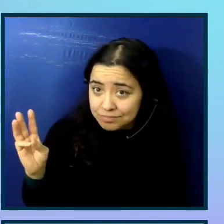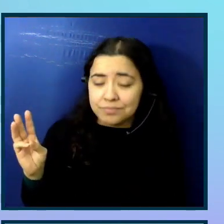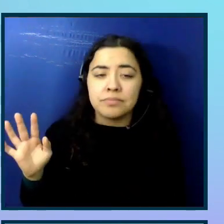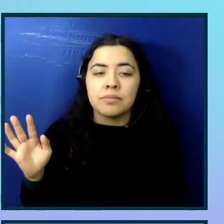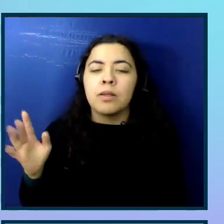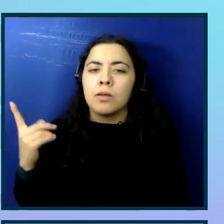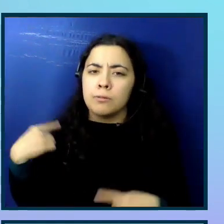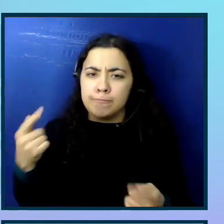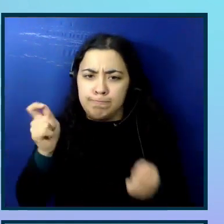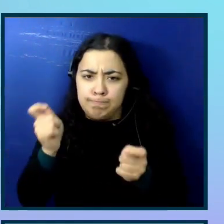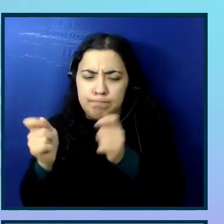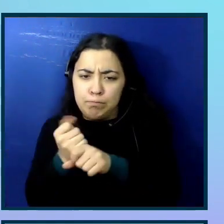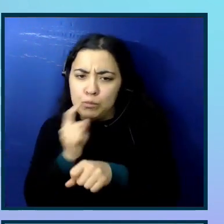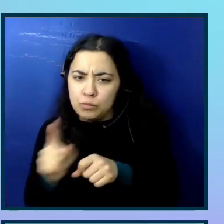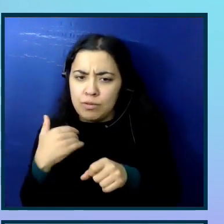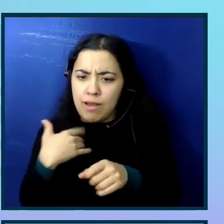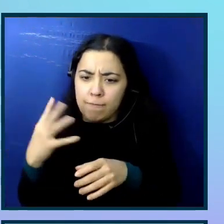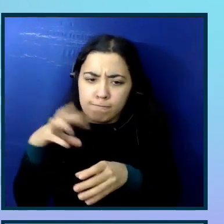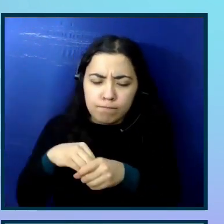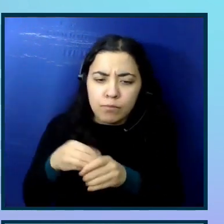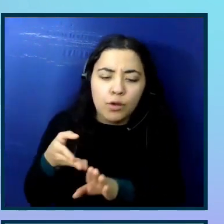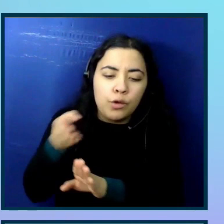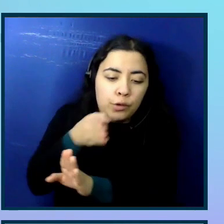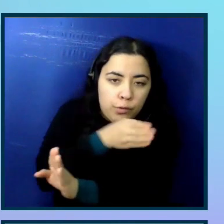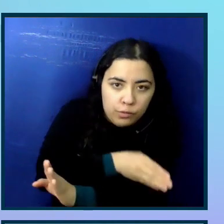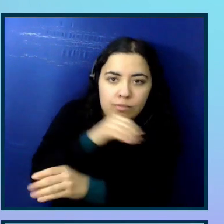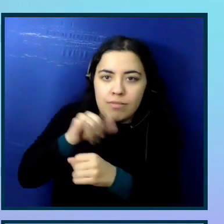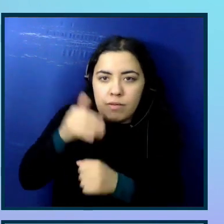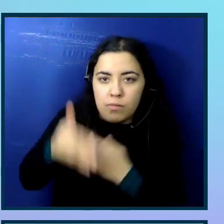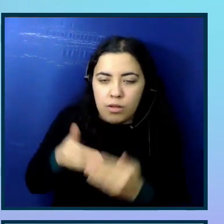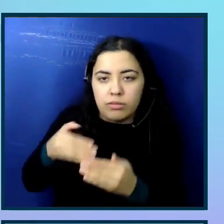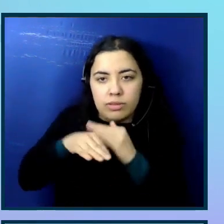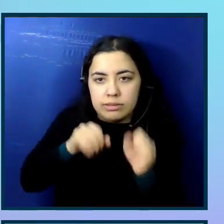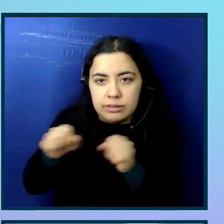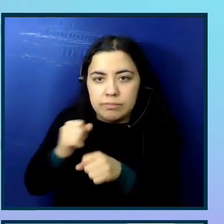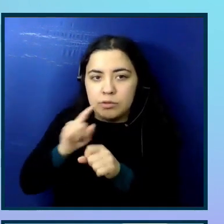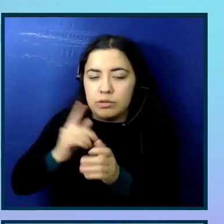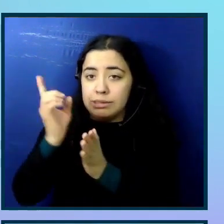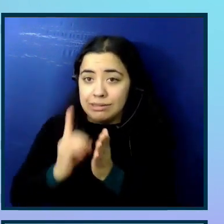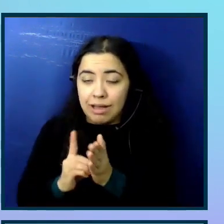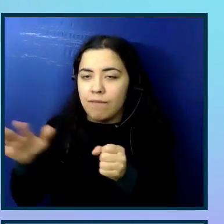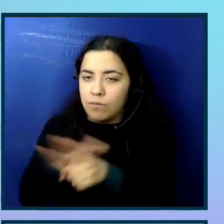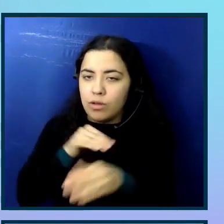we've made sure that we get involved earlier and earlier in the process, so that the designs that we create are accessible could start.